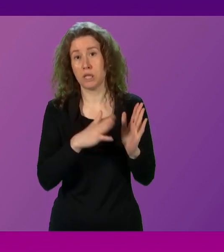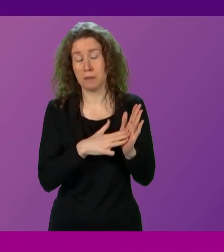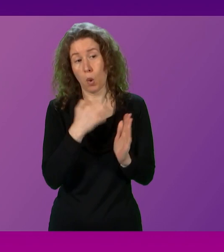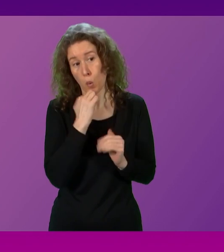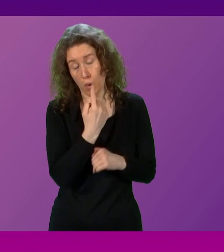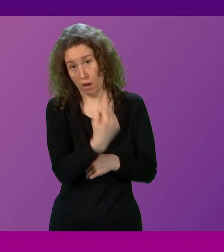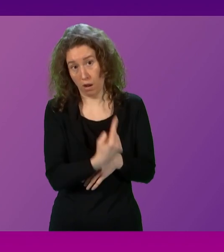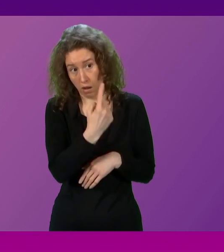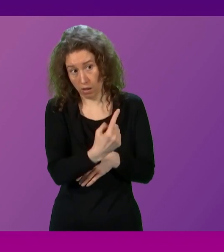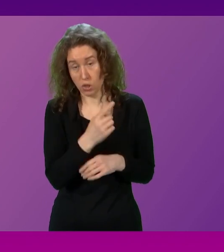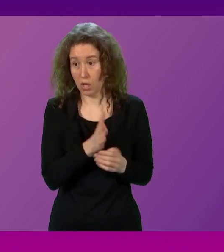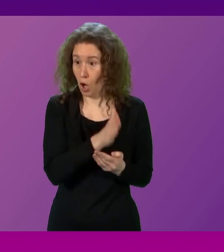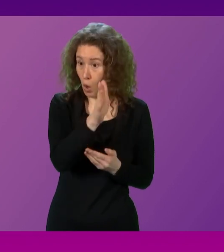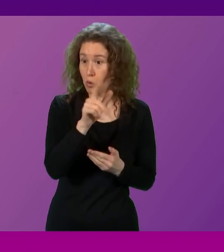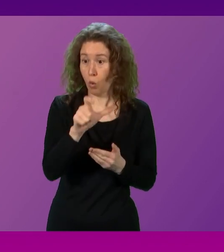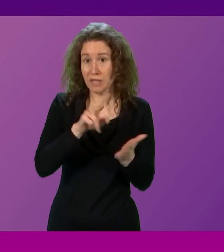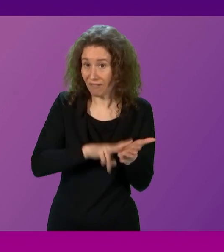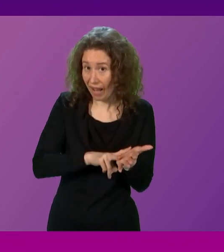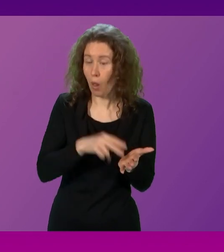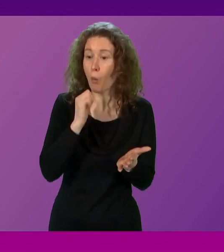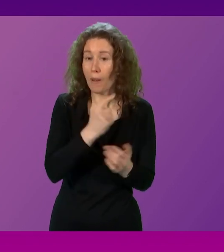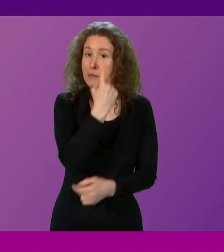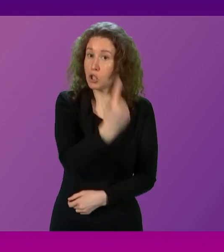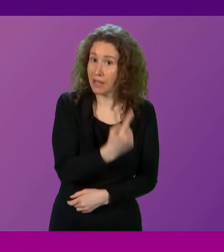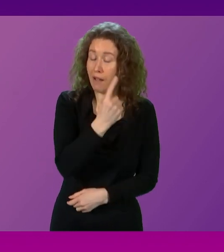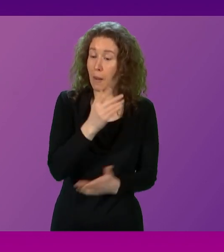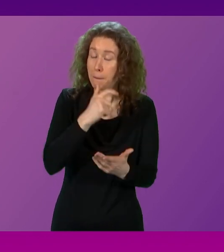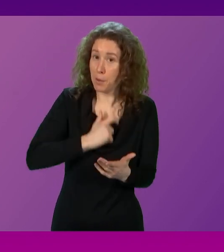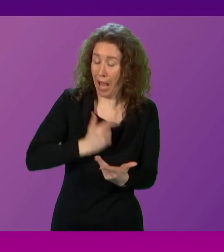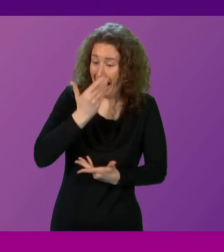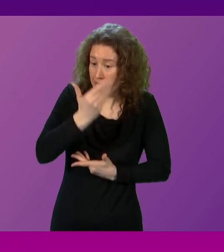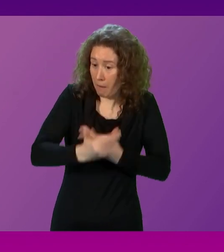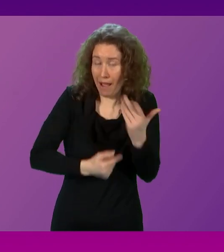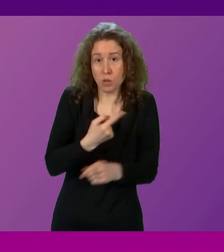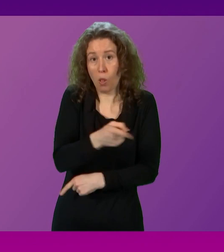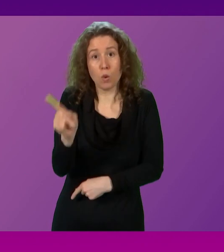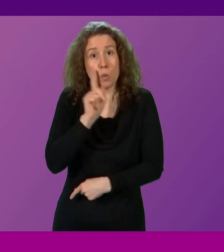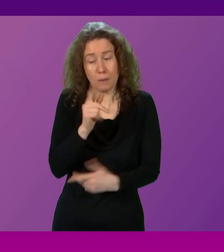she will go to Cornton Vale and explain personally to the women there, who are sharing their prison